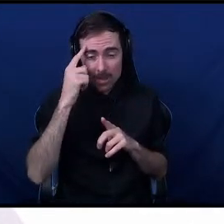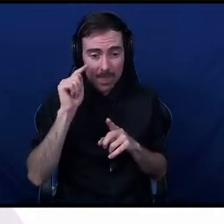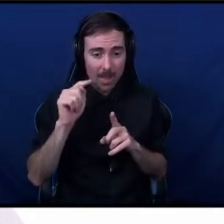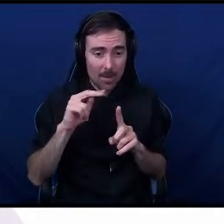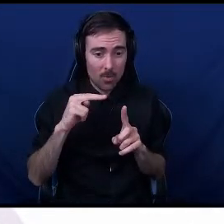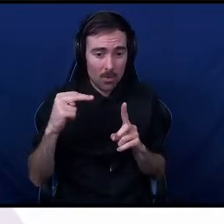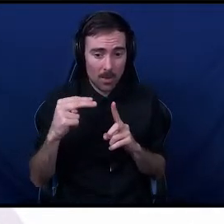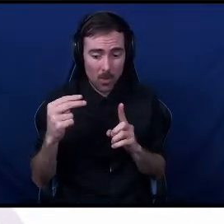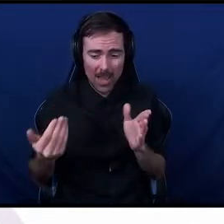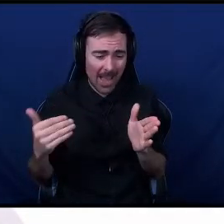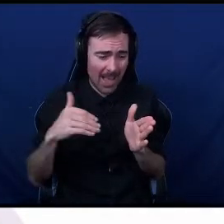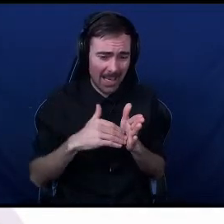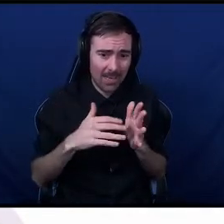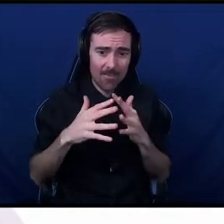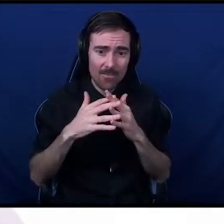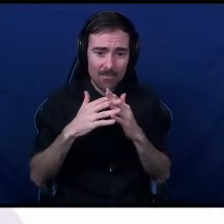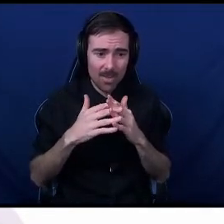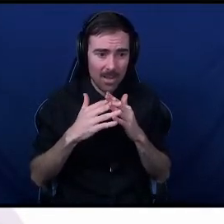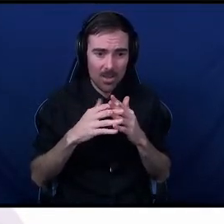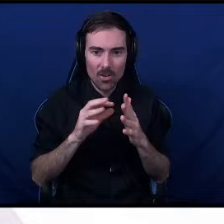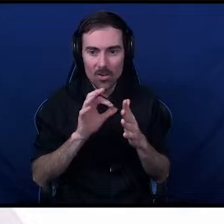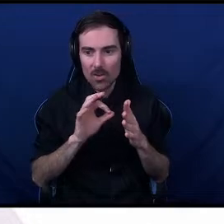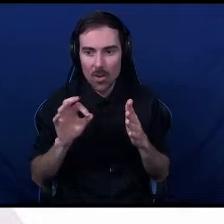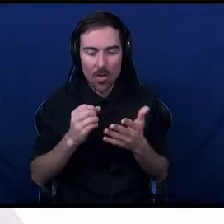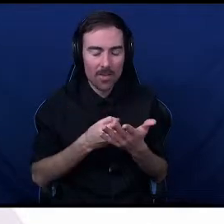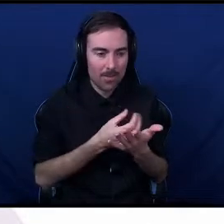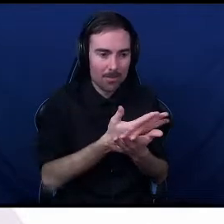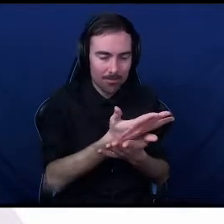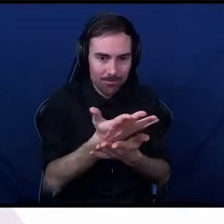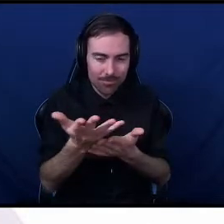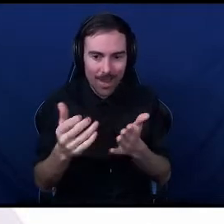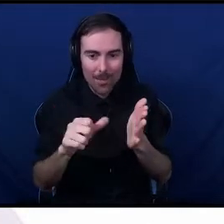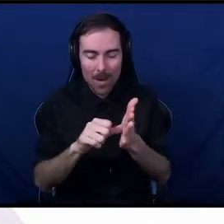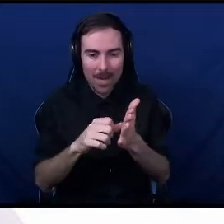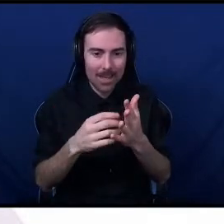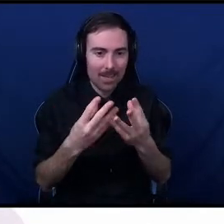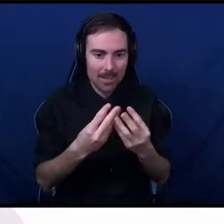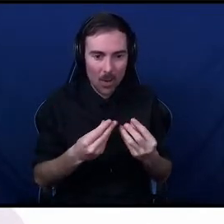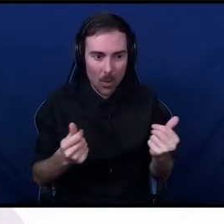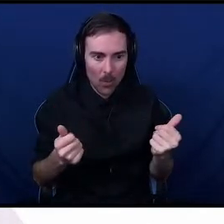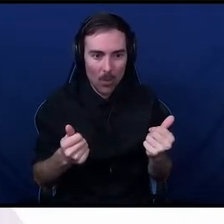We're not just costing money to solve those problems, we're going okay, and now Amazon can actually efficiently deliver